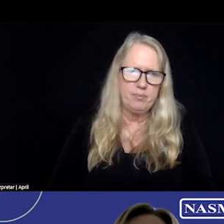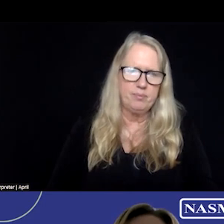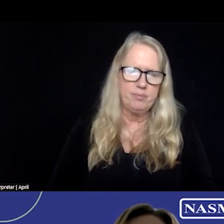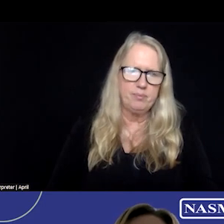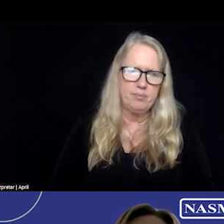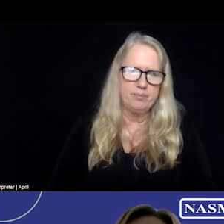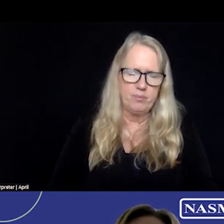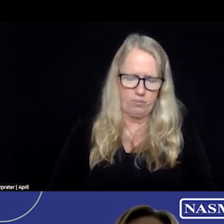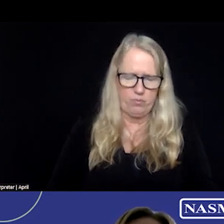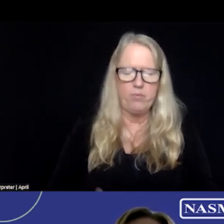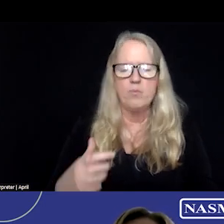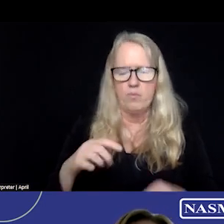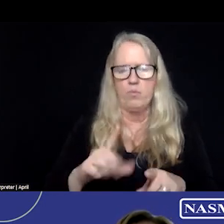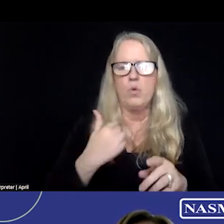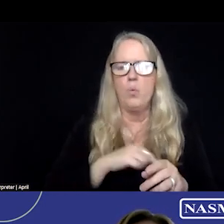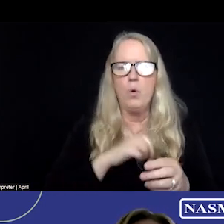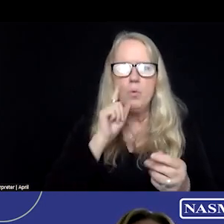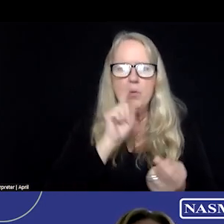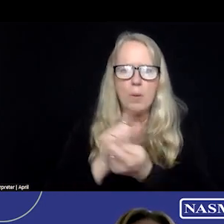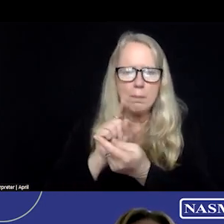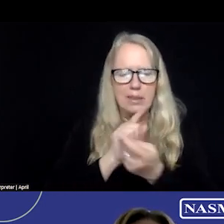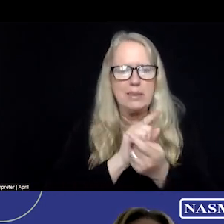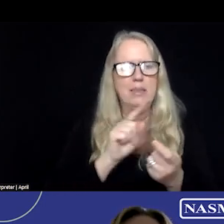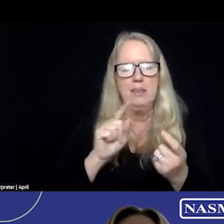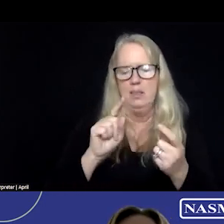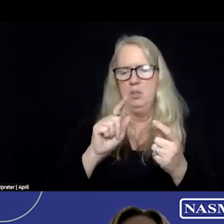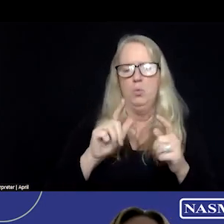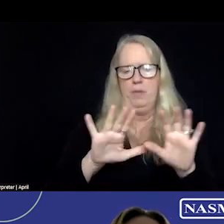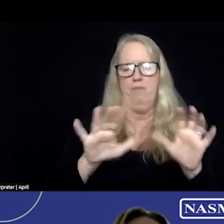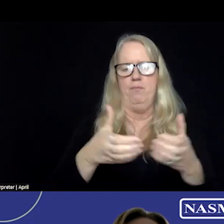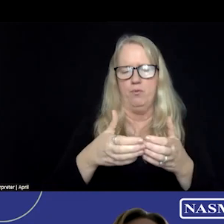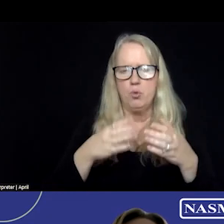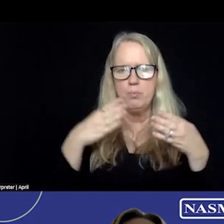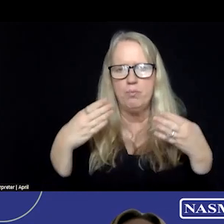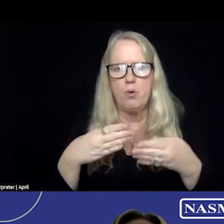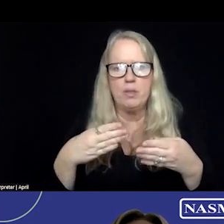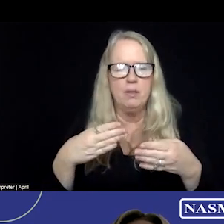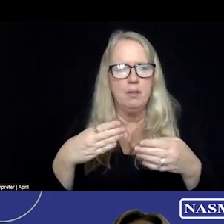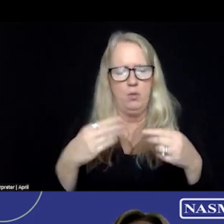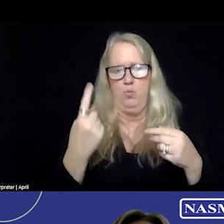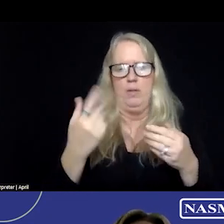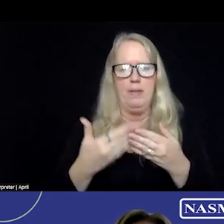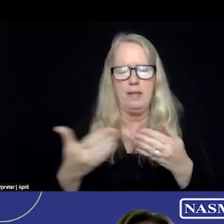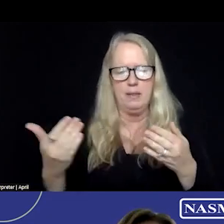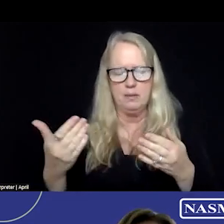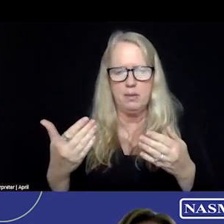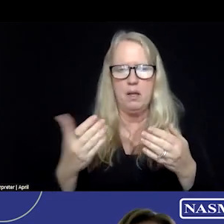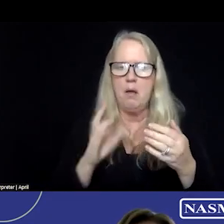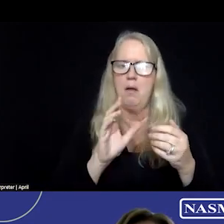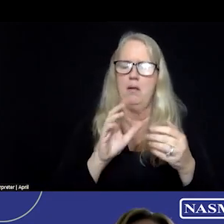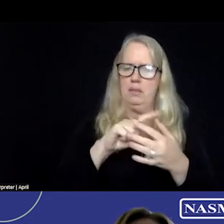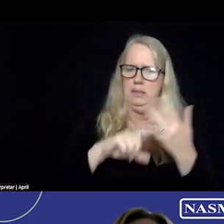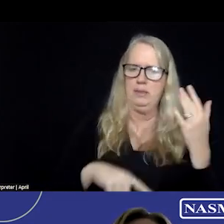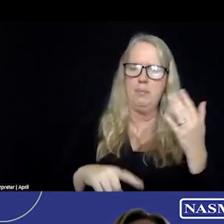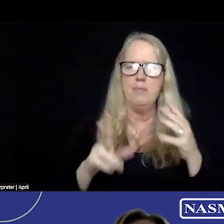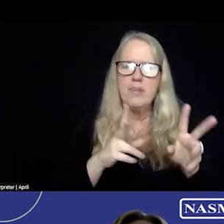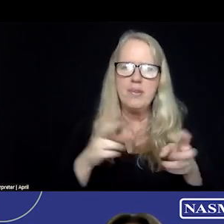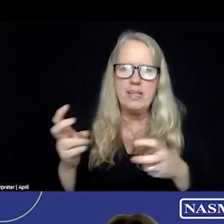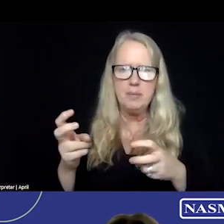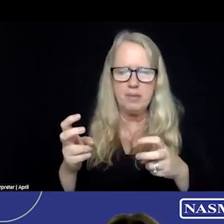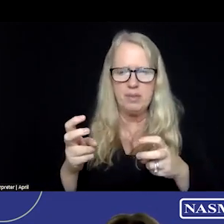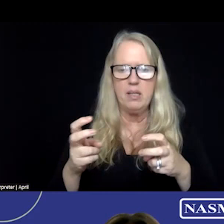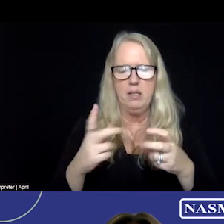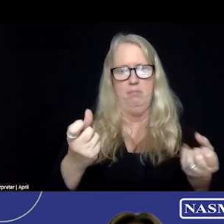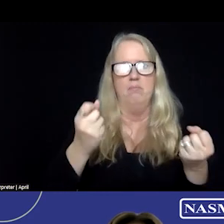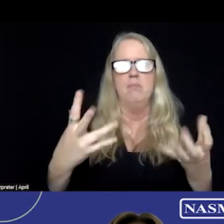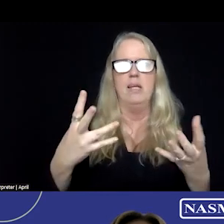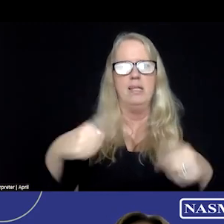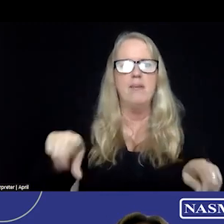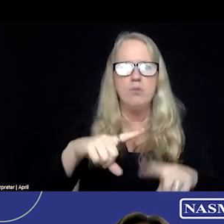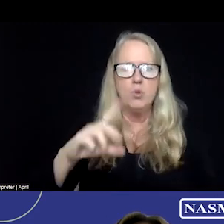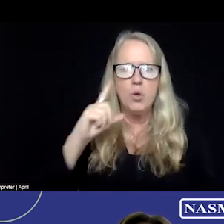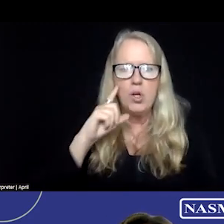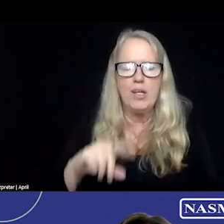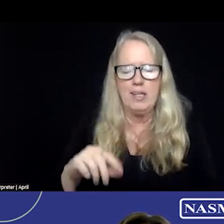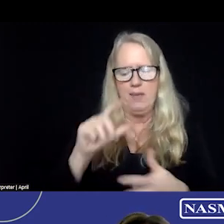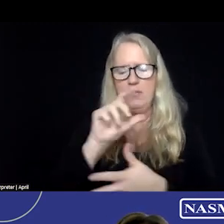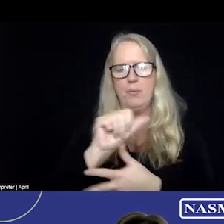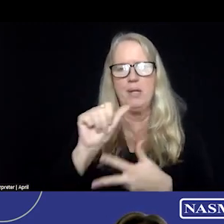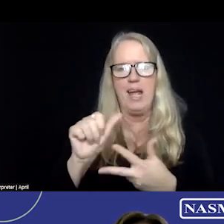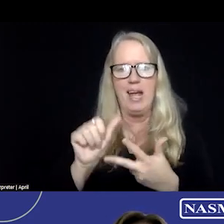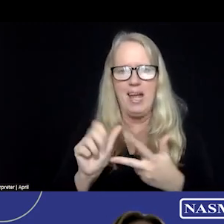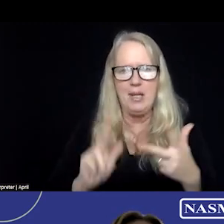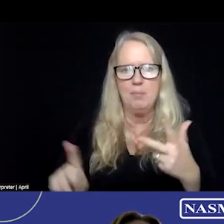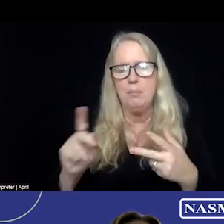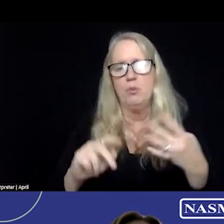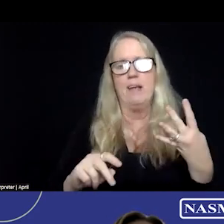AS WE WERE MEETING WITH THEM, WE CAME OUT WITH THE FOUR A'S OR